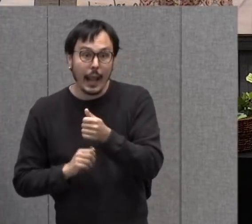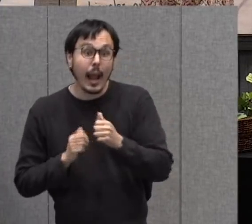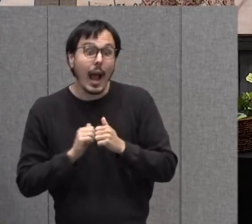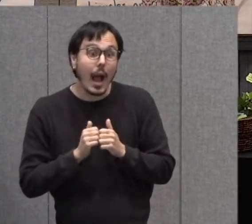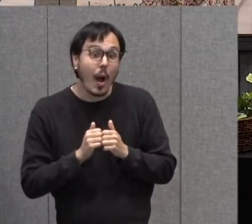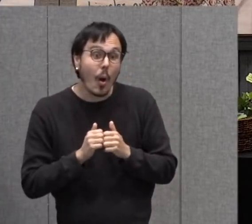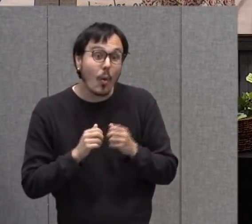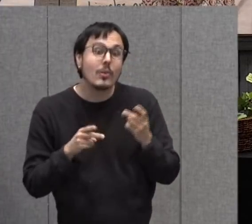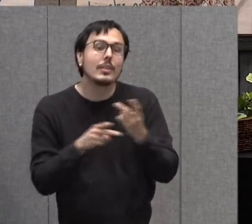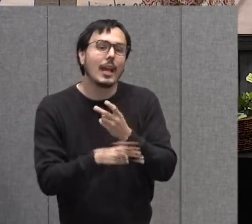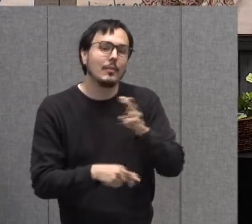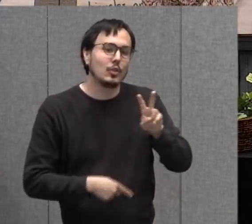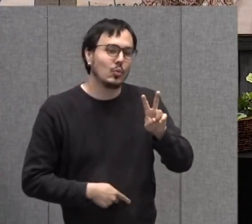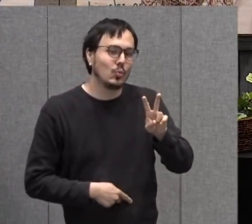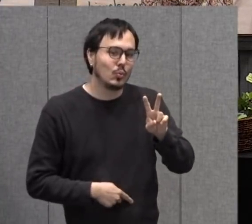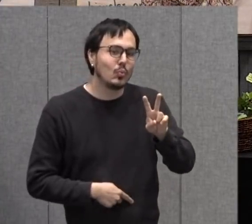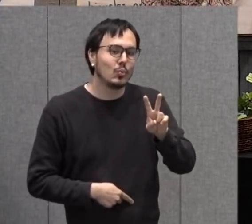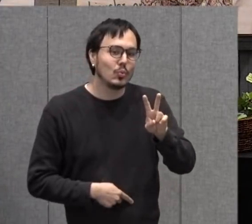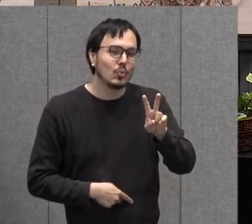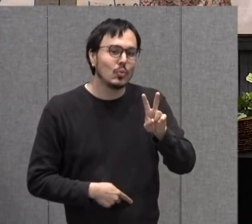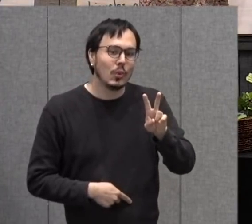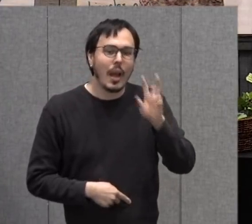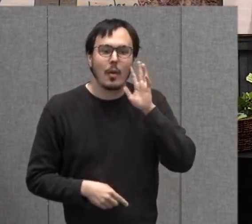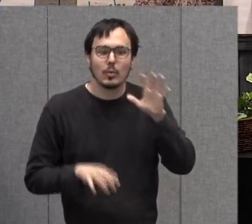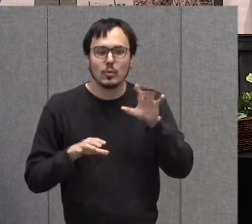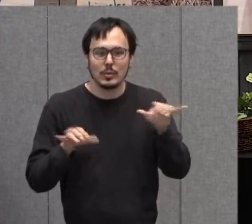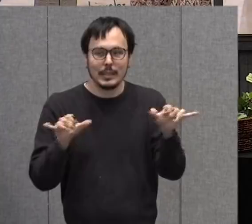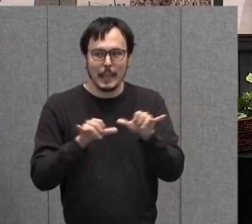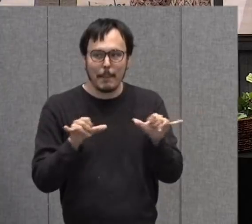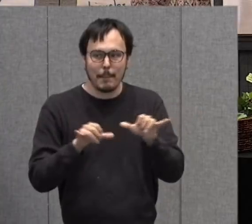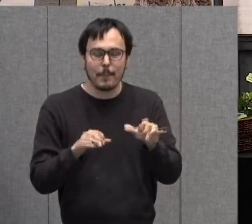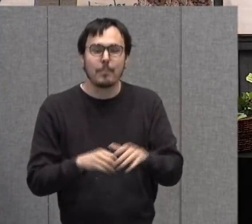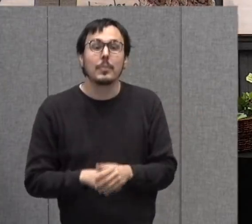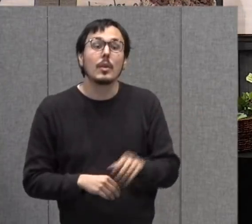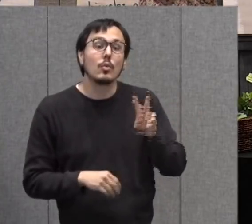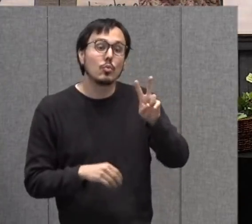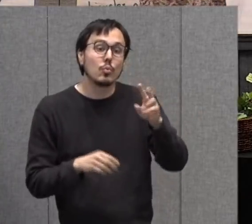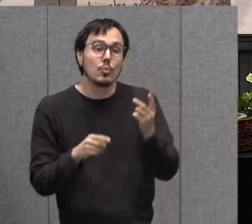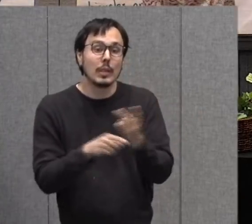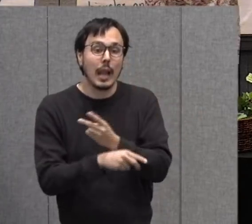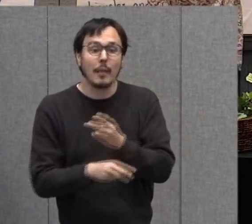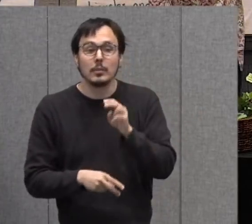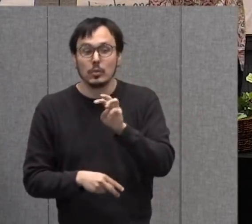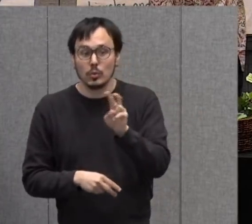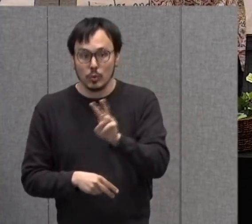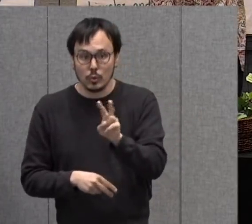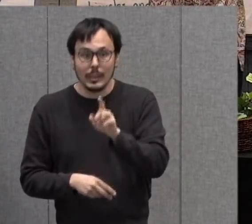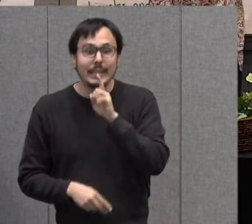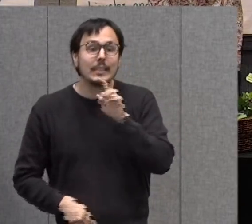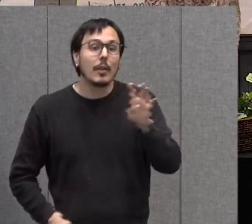Times two so I'm gonna do the same over here, two times four is four.